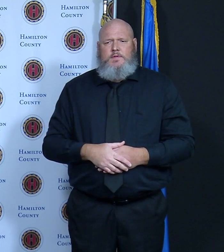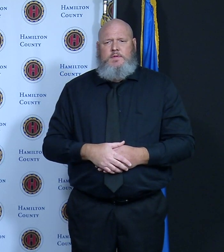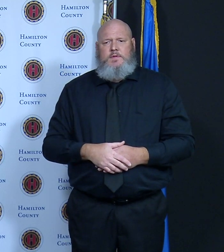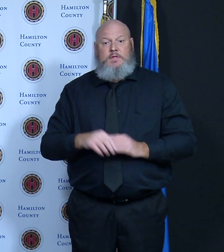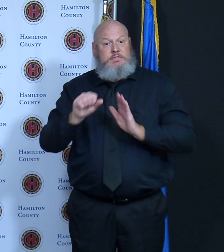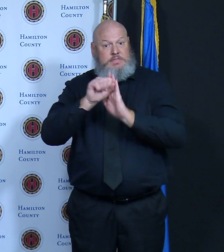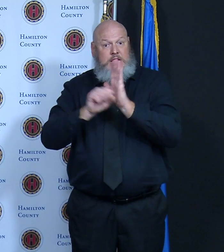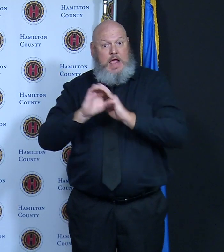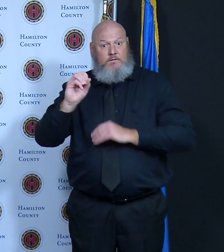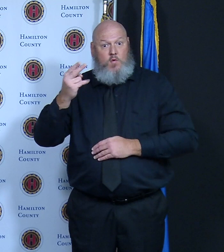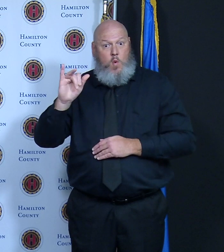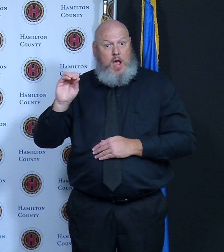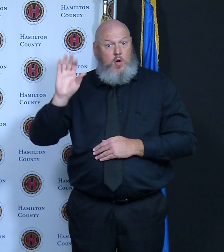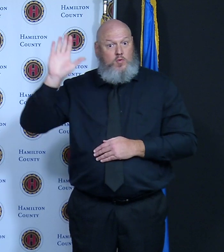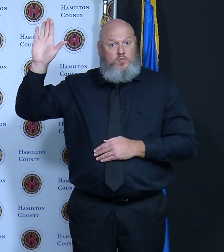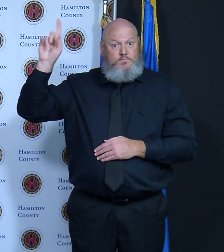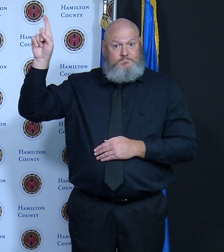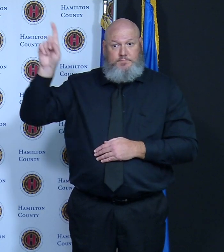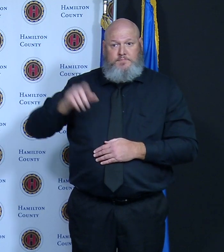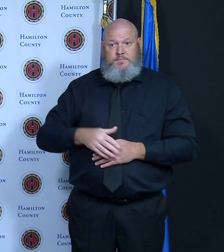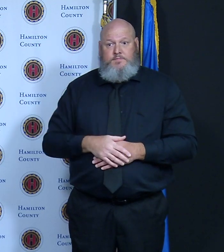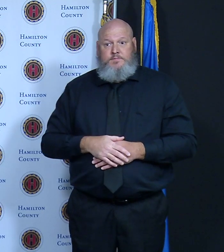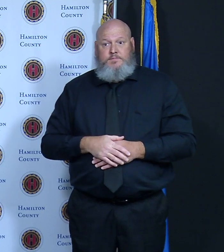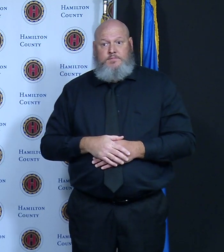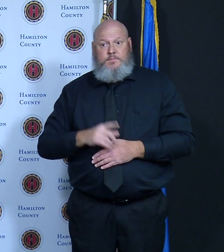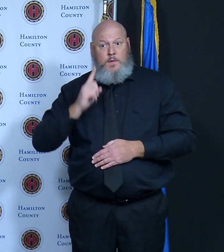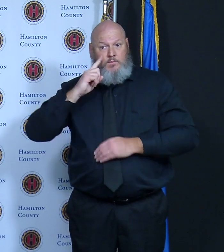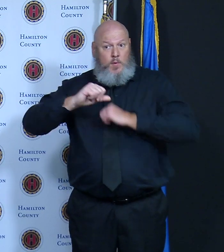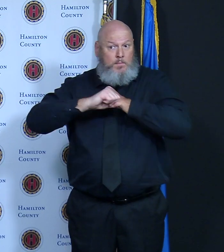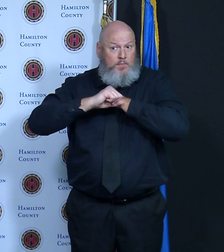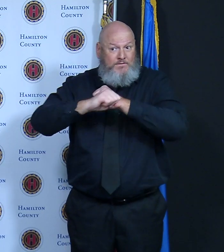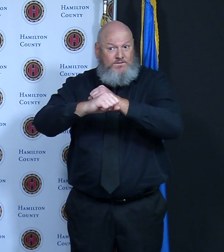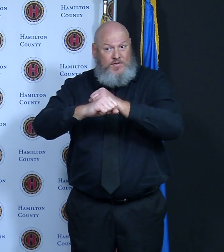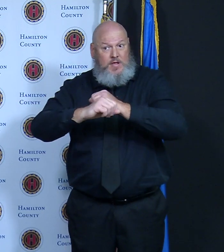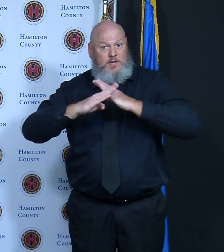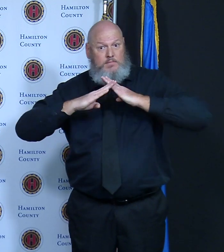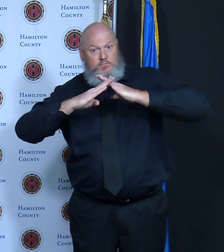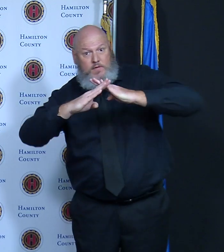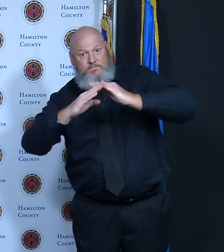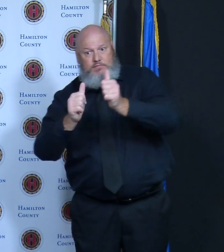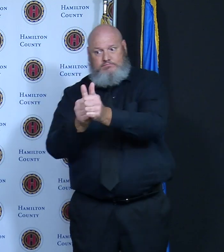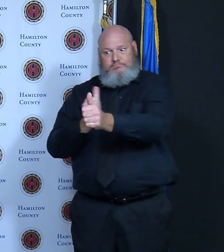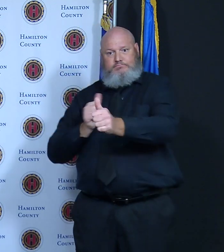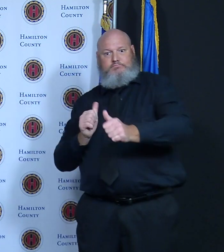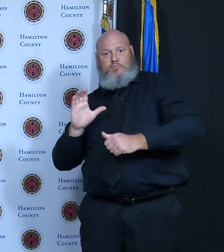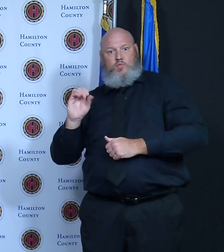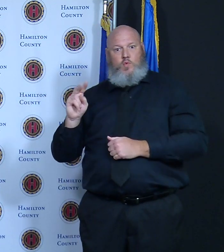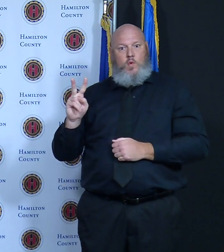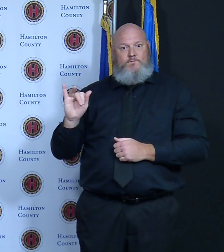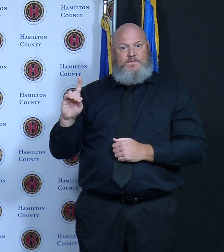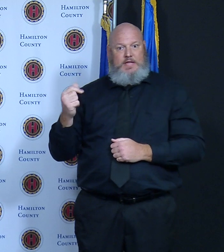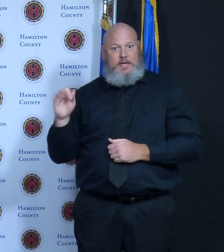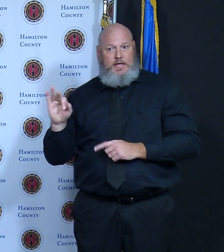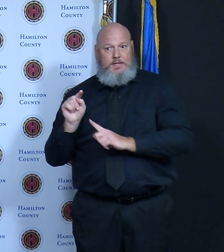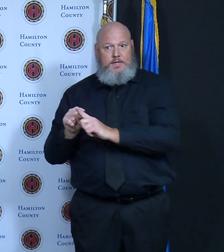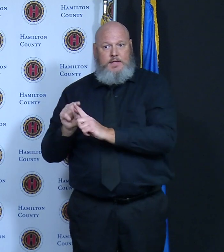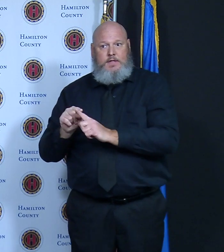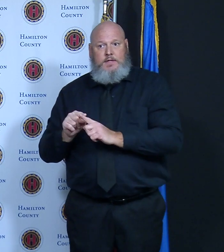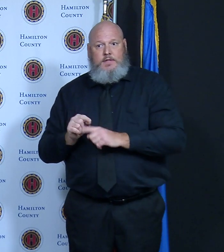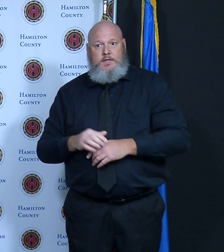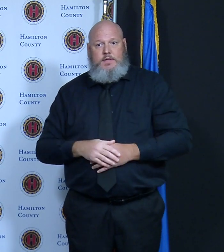for prevention retention and contingency funds so this is cash assistance up to